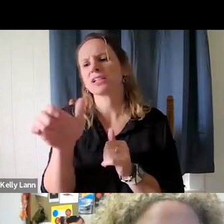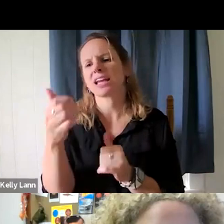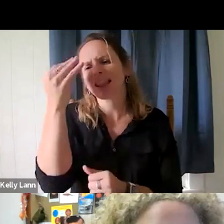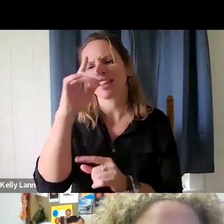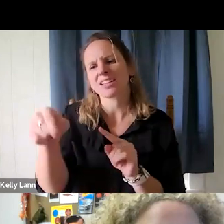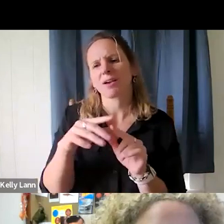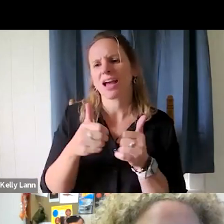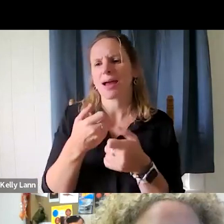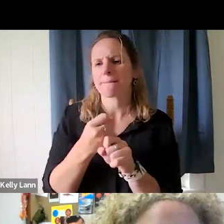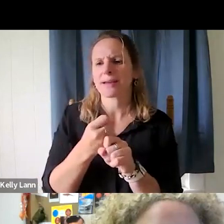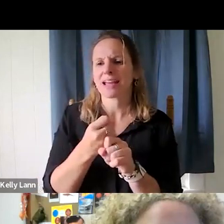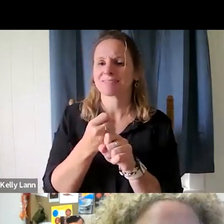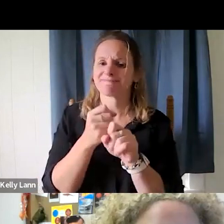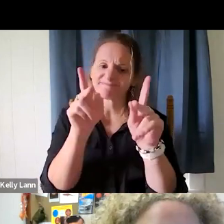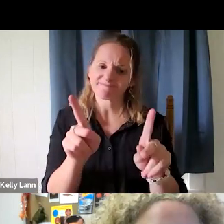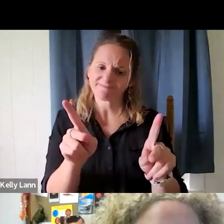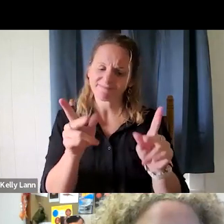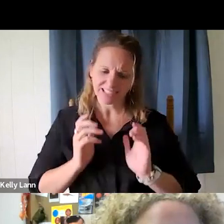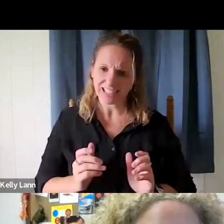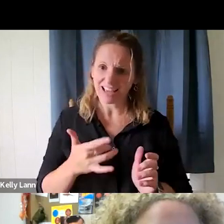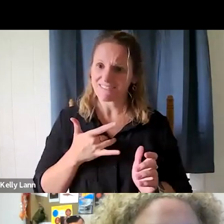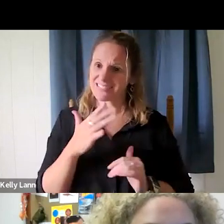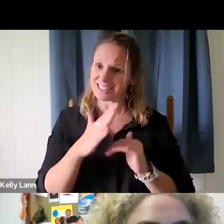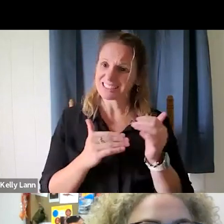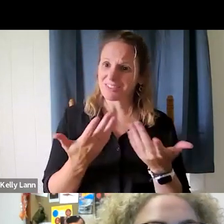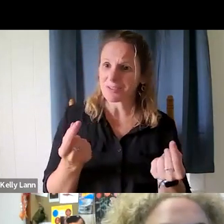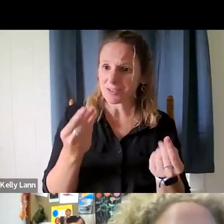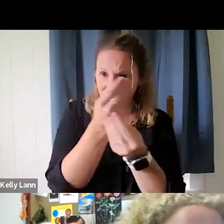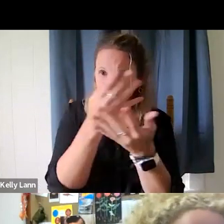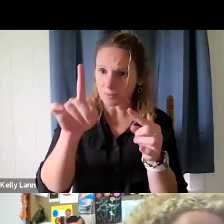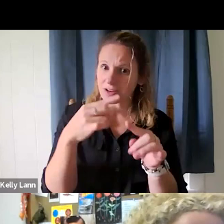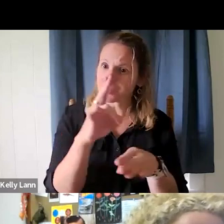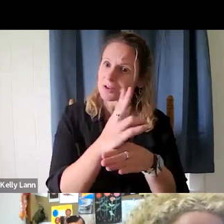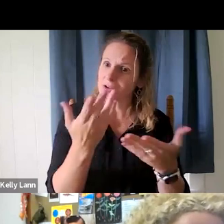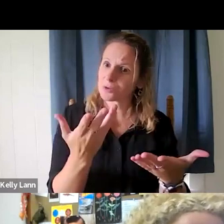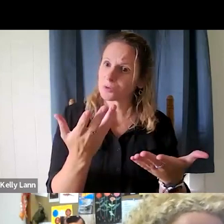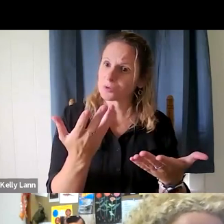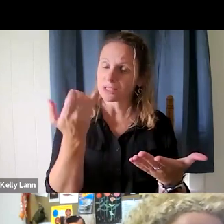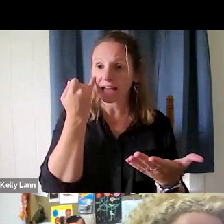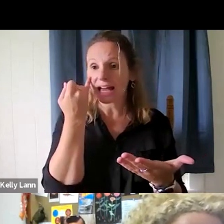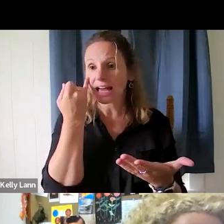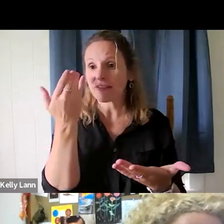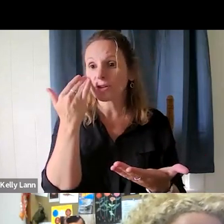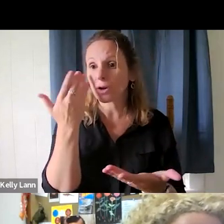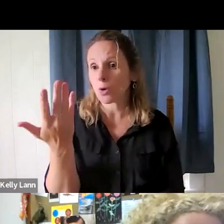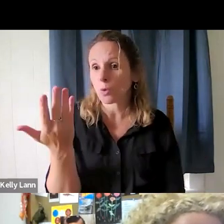to make applicants feel comfortable, sharing information about their usage. Especially if maybe, you know, they don't see it